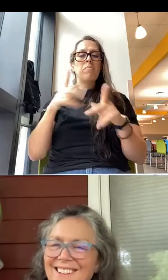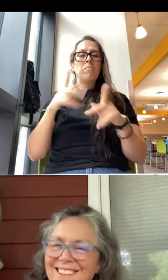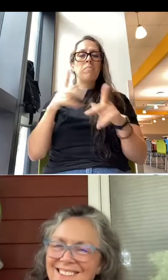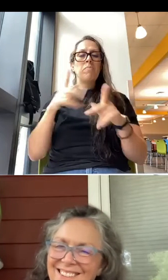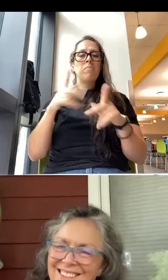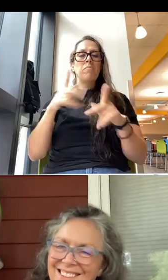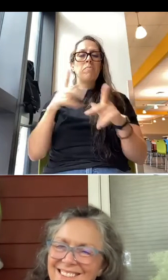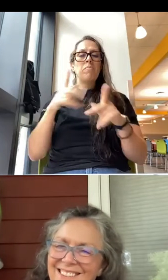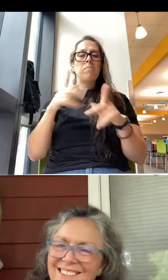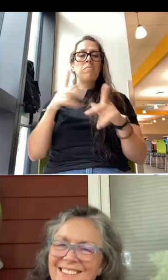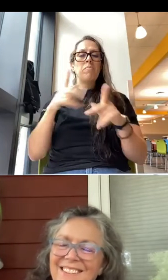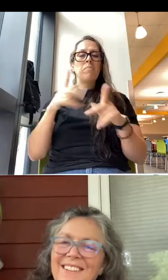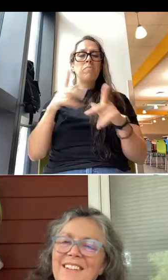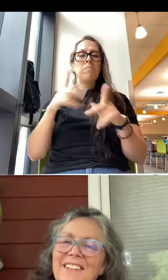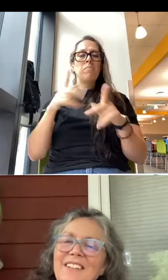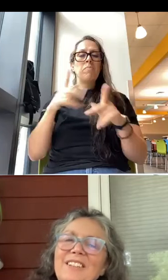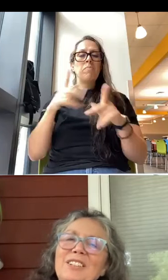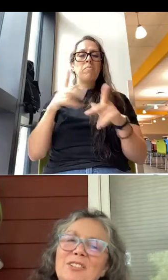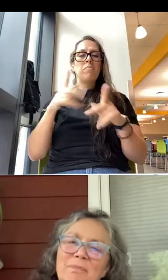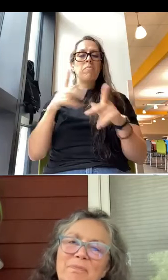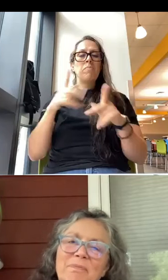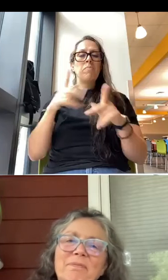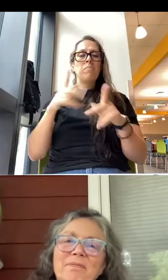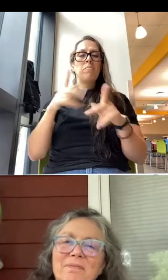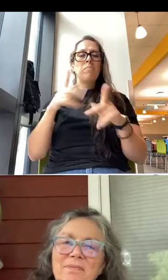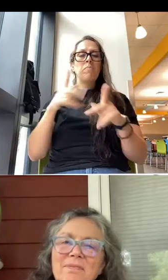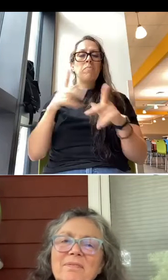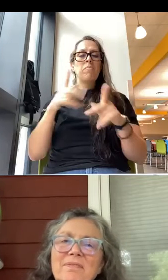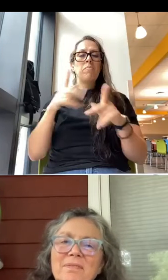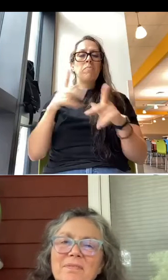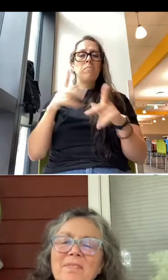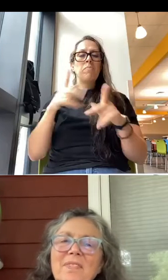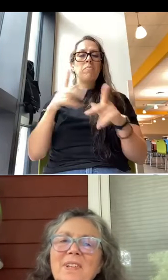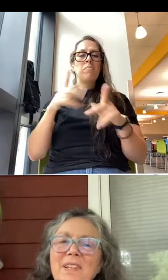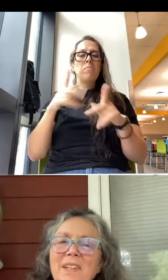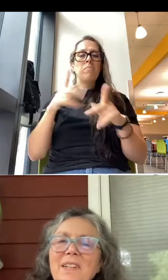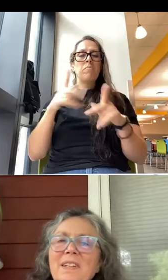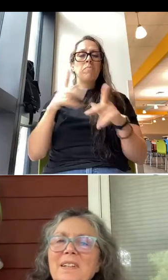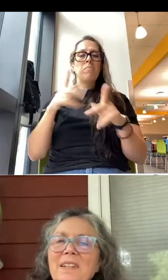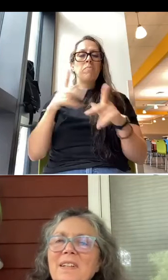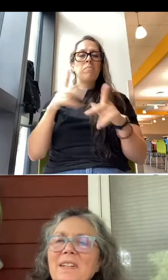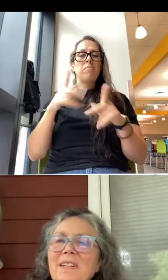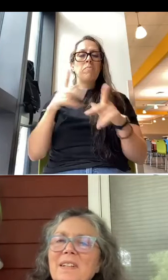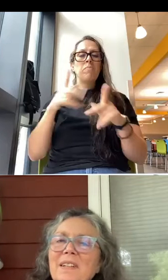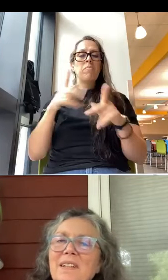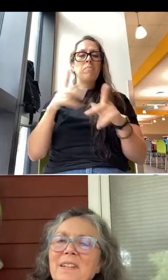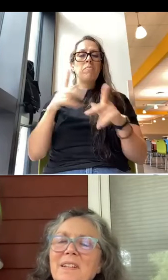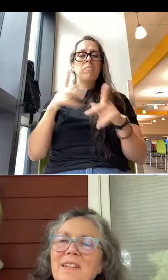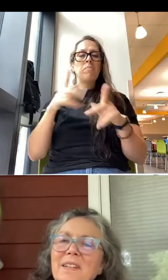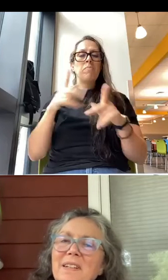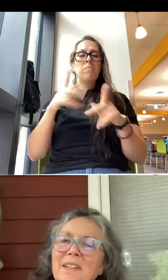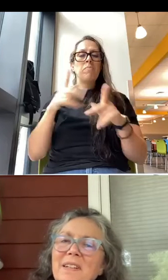of them," whatever that means, you know, like that-- there's an old saying that I don't actually know the source,